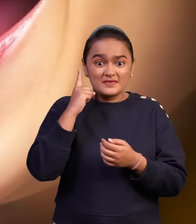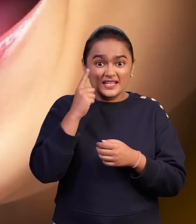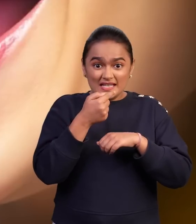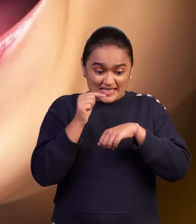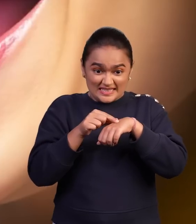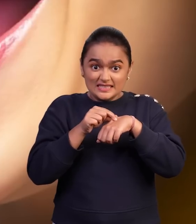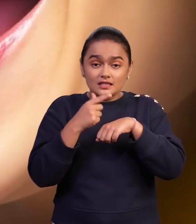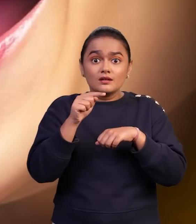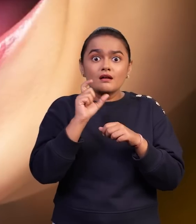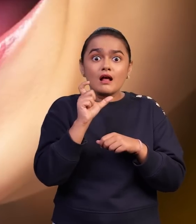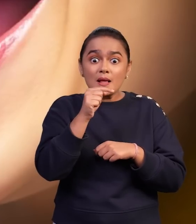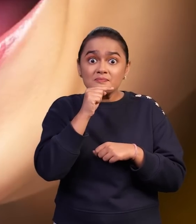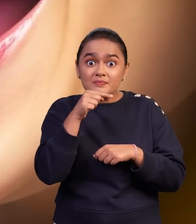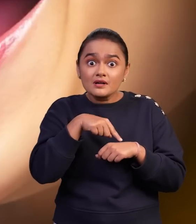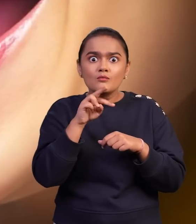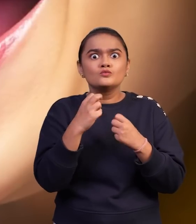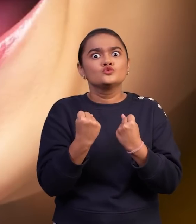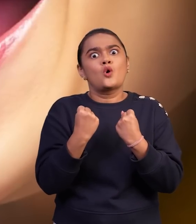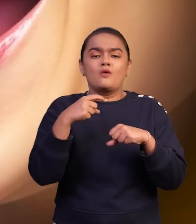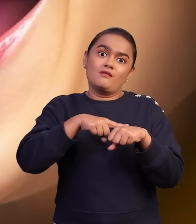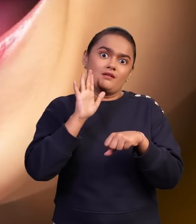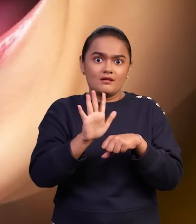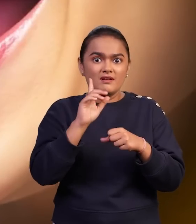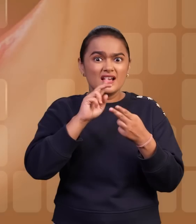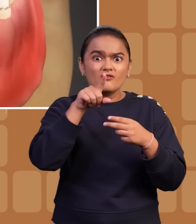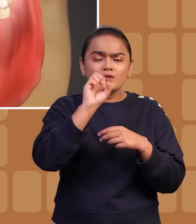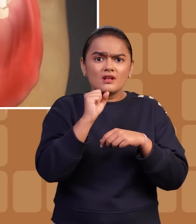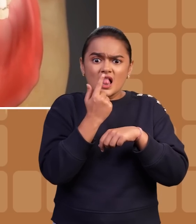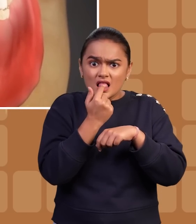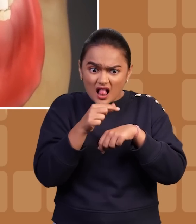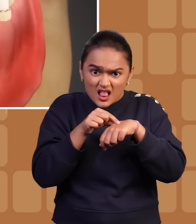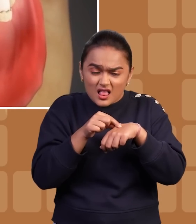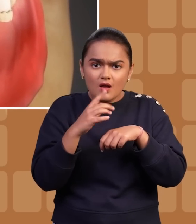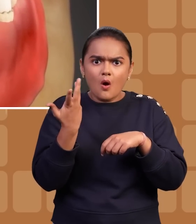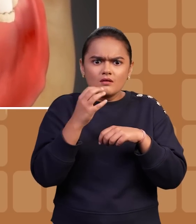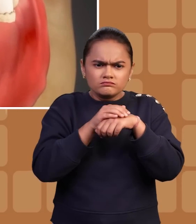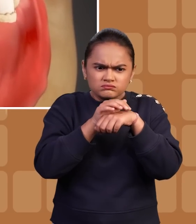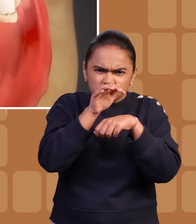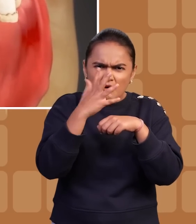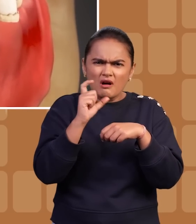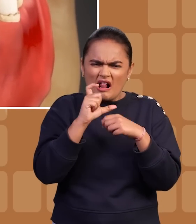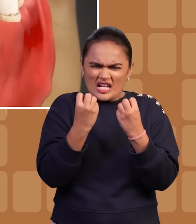Healthy gums are typically pink and firm. If your gums appear red, swollen or dark,